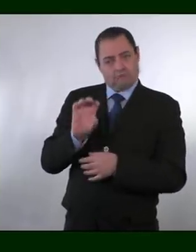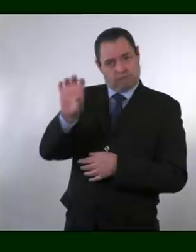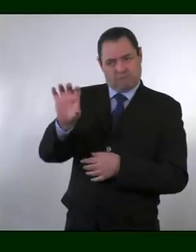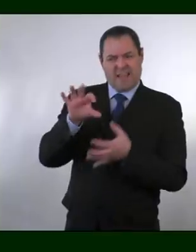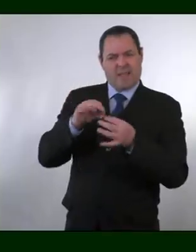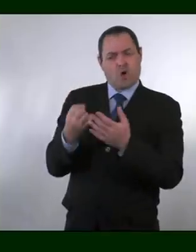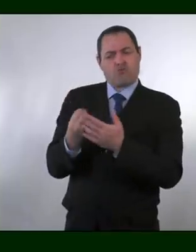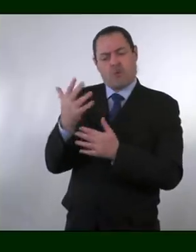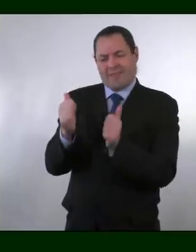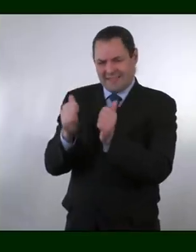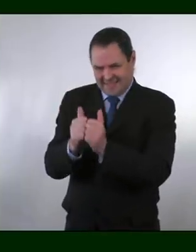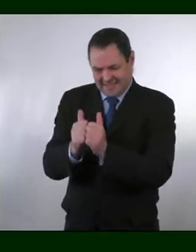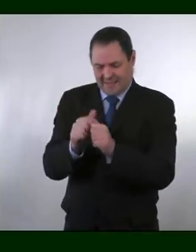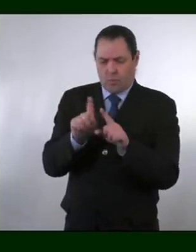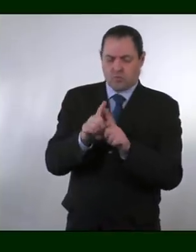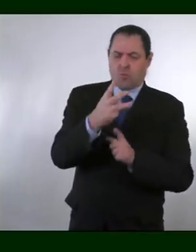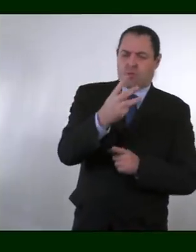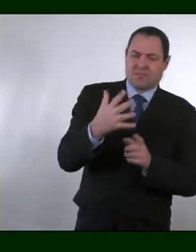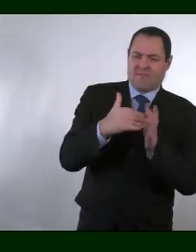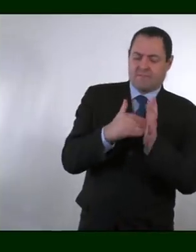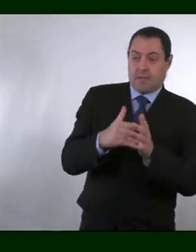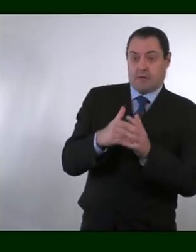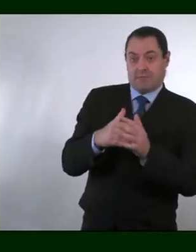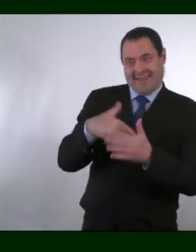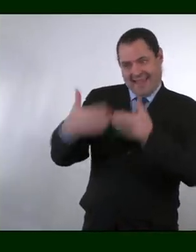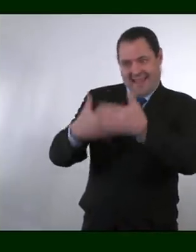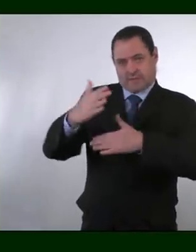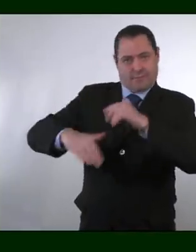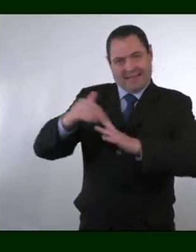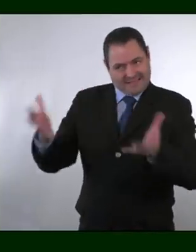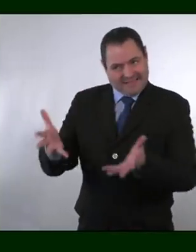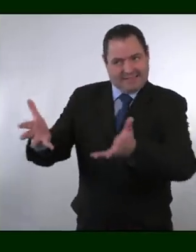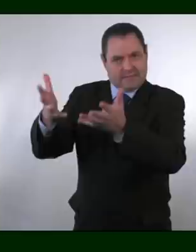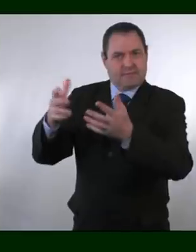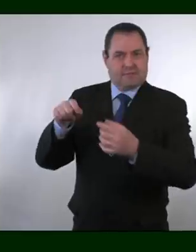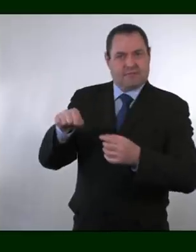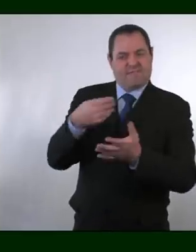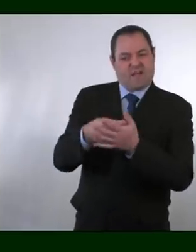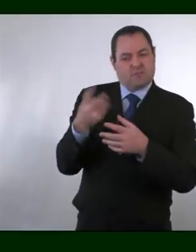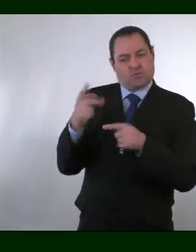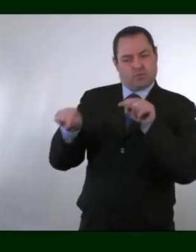£25 million through the Getting Building fund. We will be bringing forward further measures—I